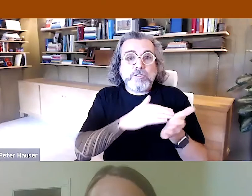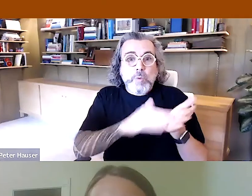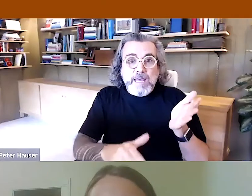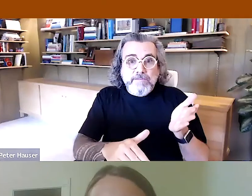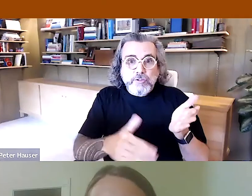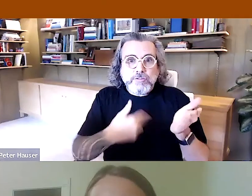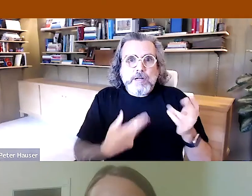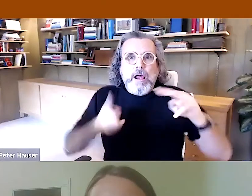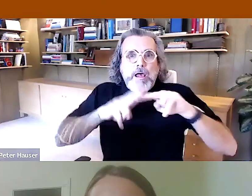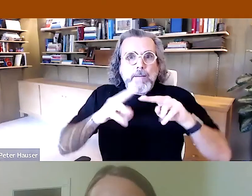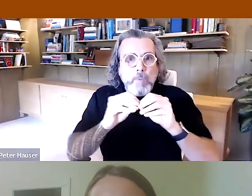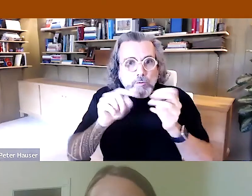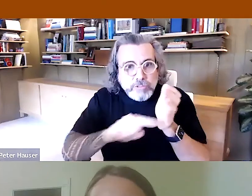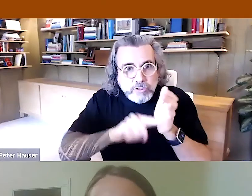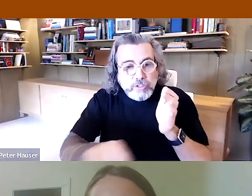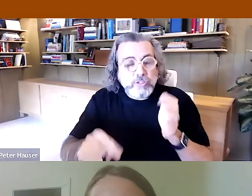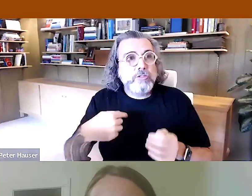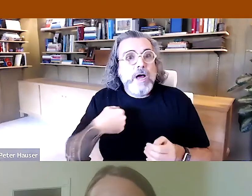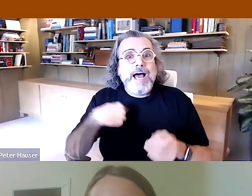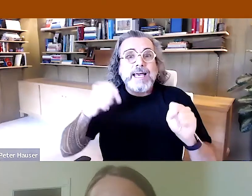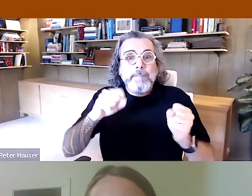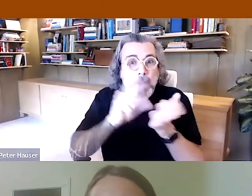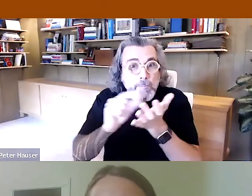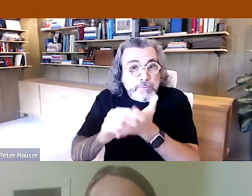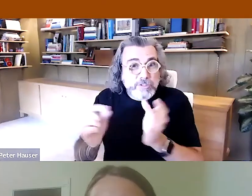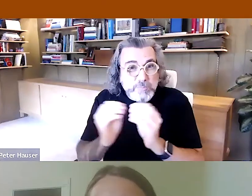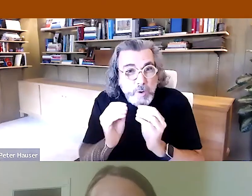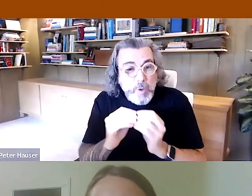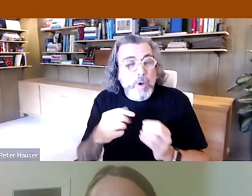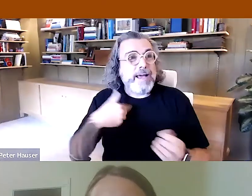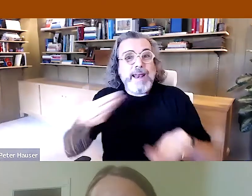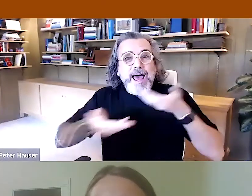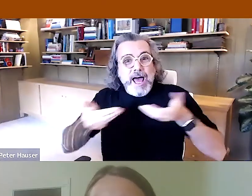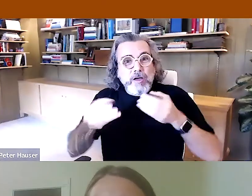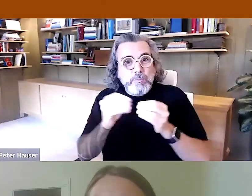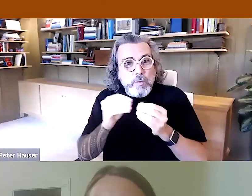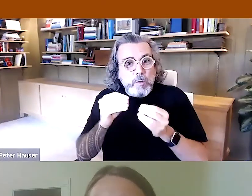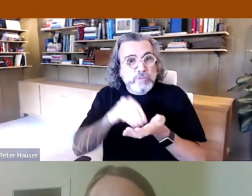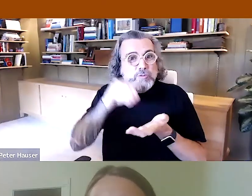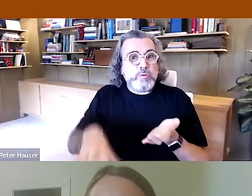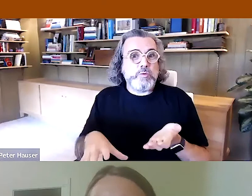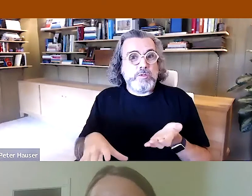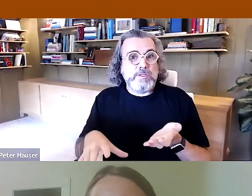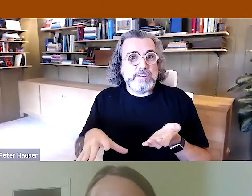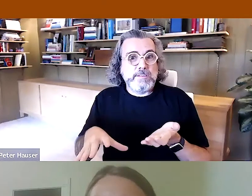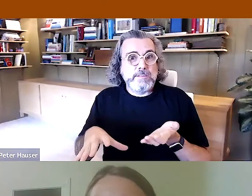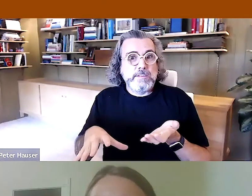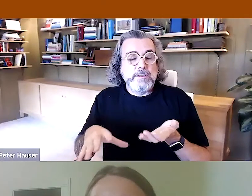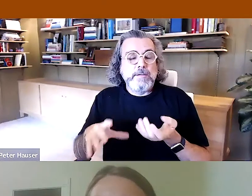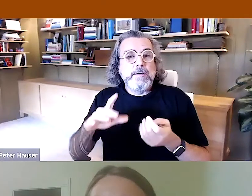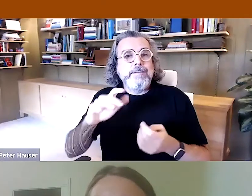being money, maybe course waivers, maybe more possibilities for publications,